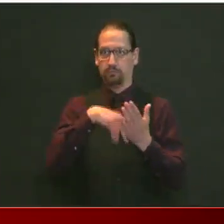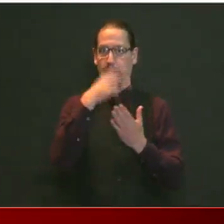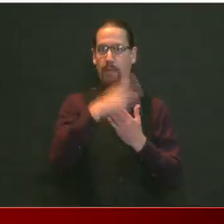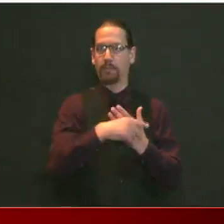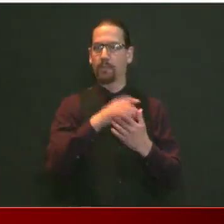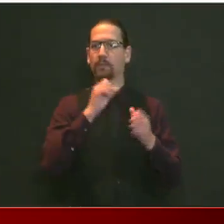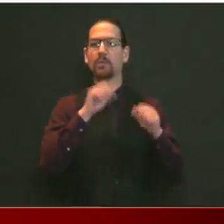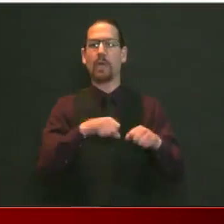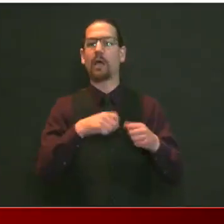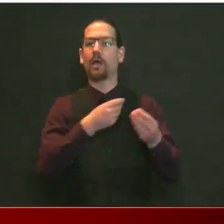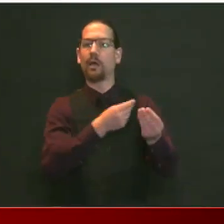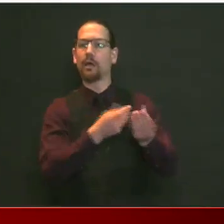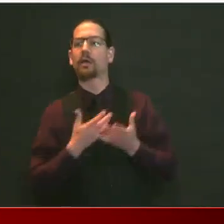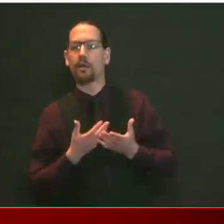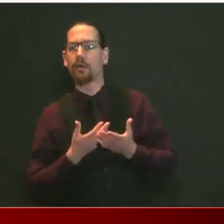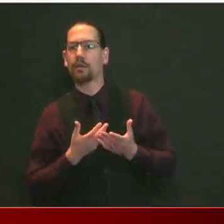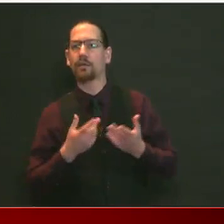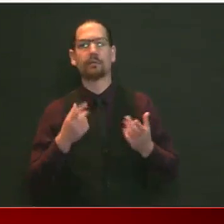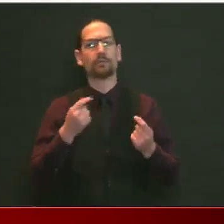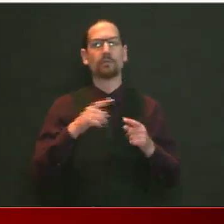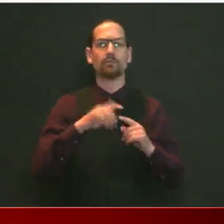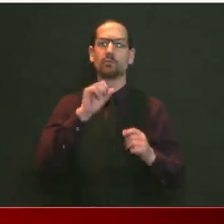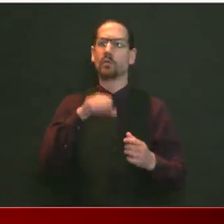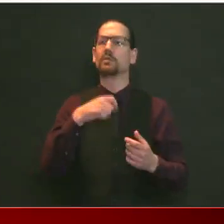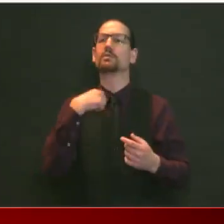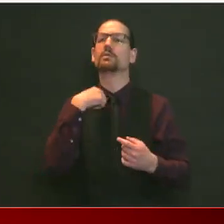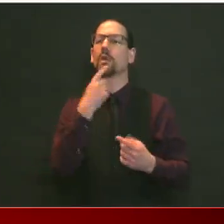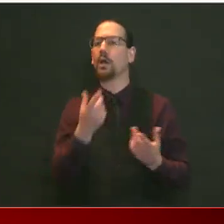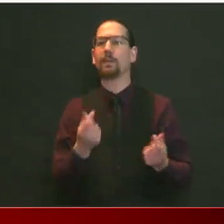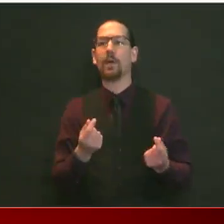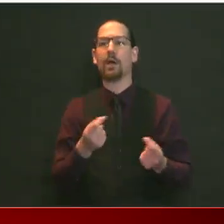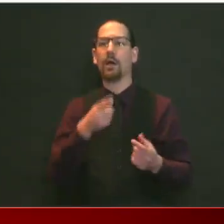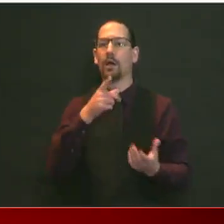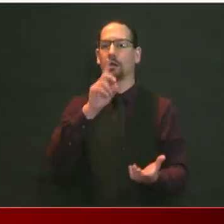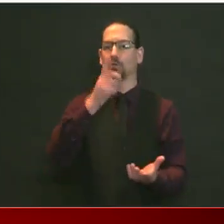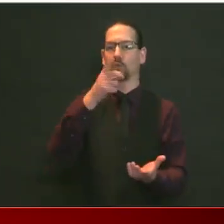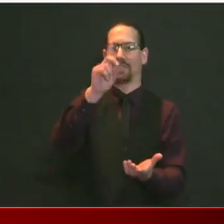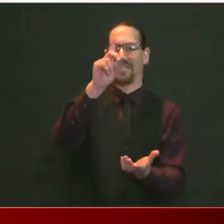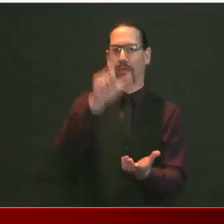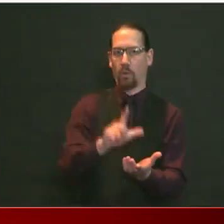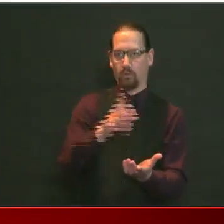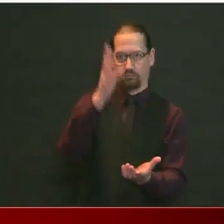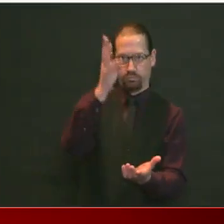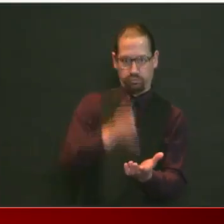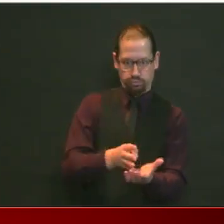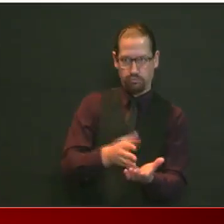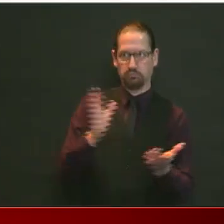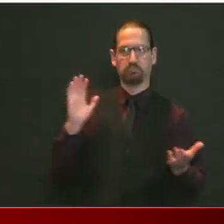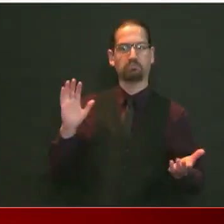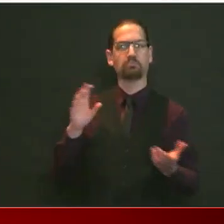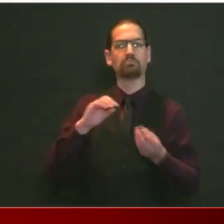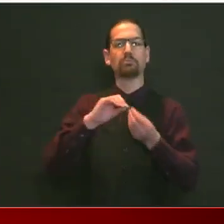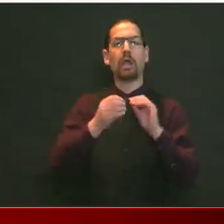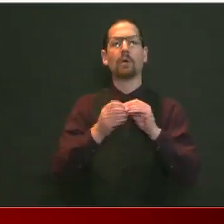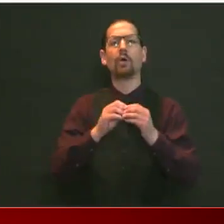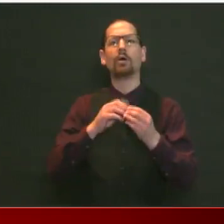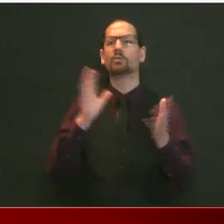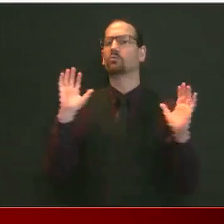IS AVAILABLE. WE DON'T BELIEVE THAT THAT MECHANISM IS INCLUDED WITH IT. YOU CAN JUST REALLY TELL IF SOMEONE HAS UPLOADED THE APP OR